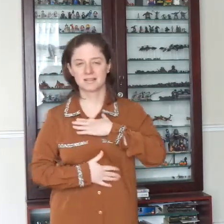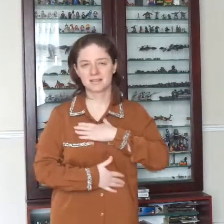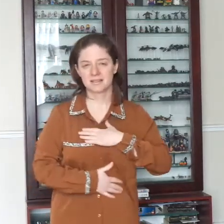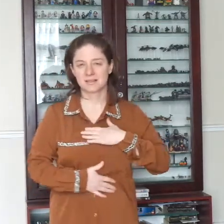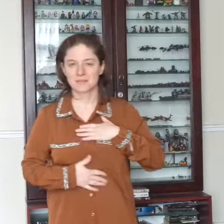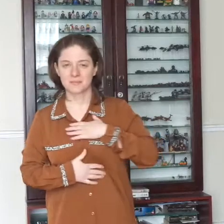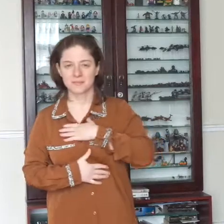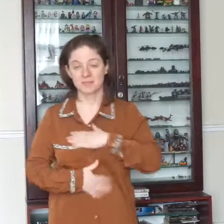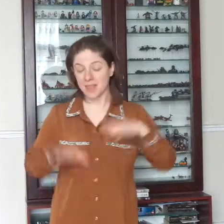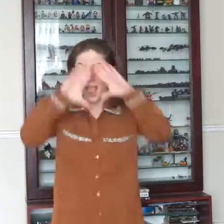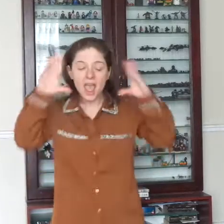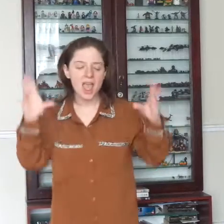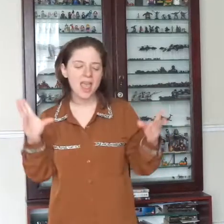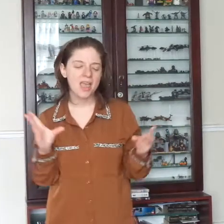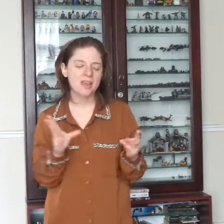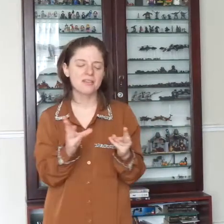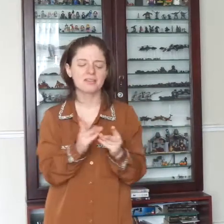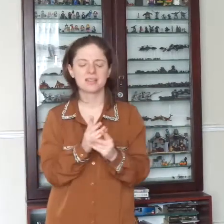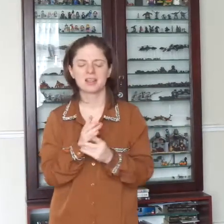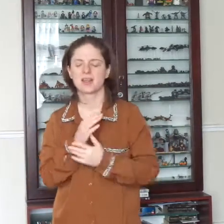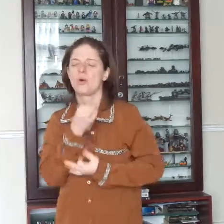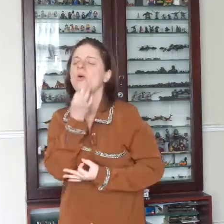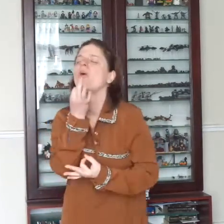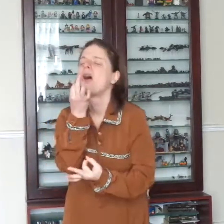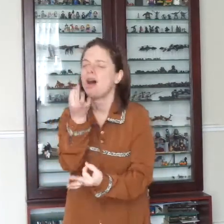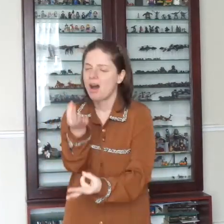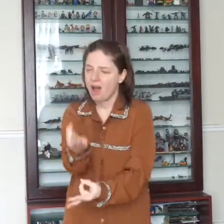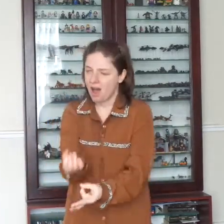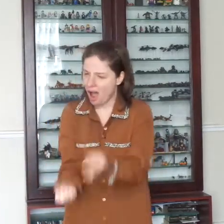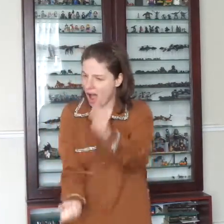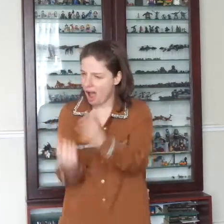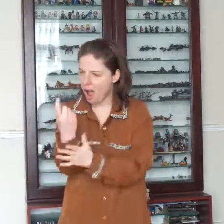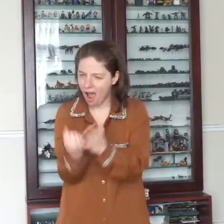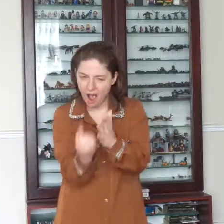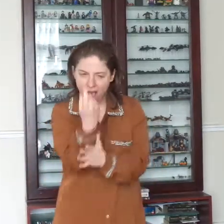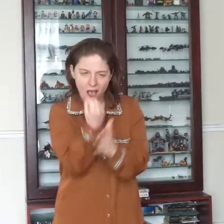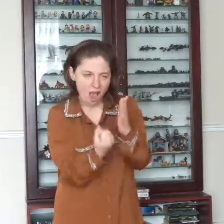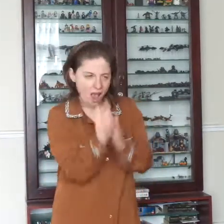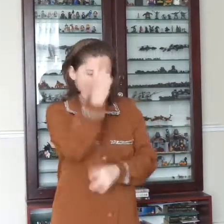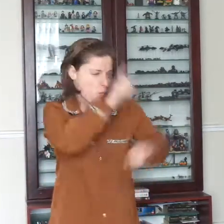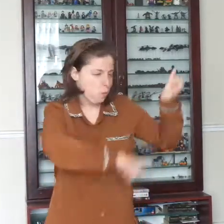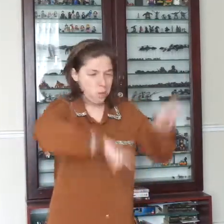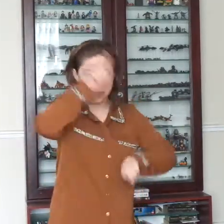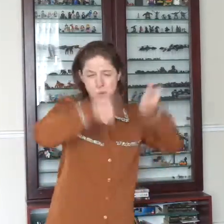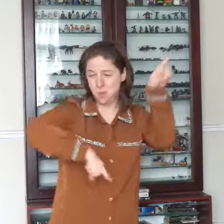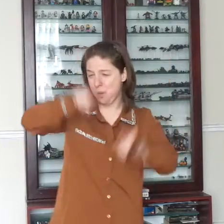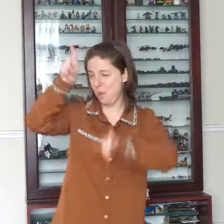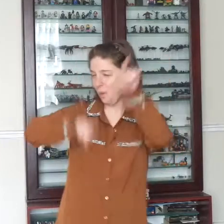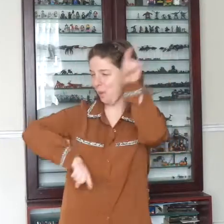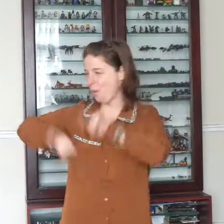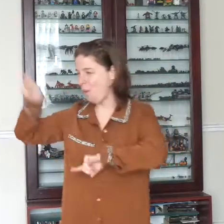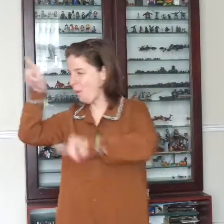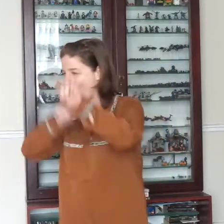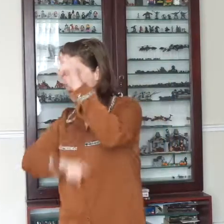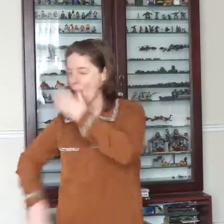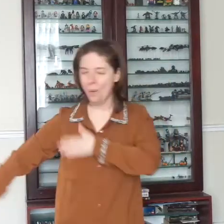For everything I long to do No matter when or where or who